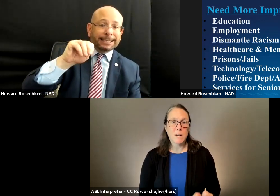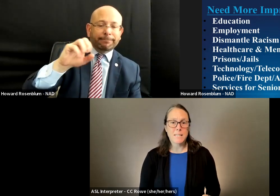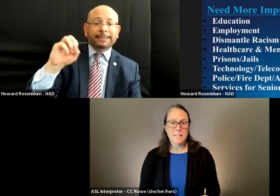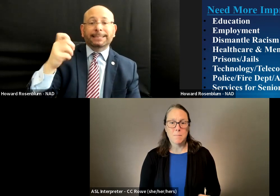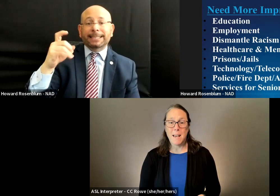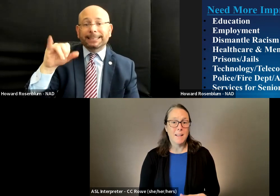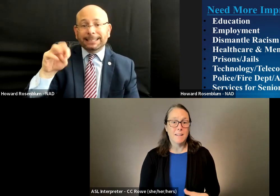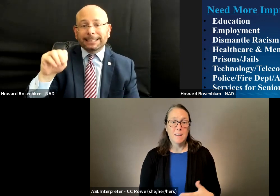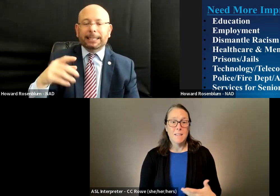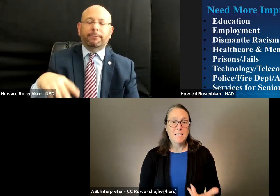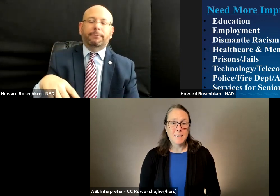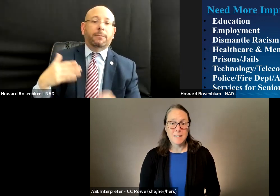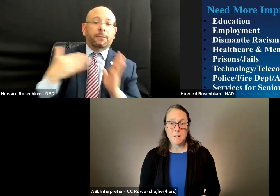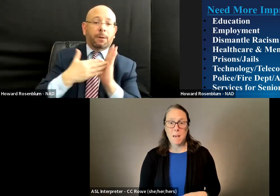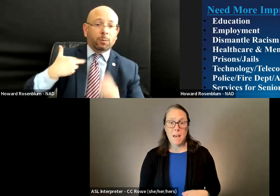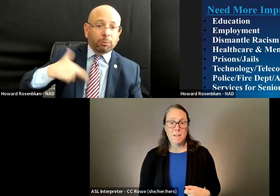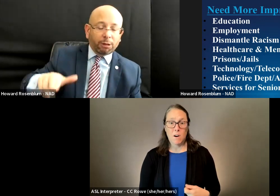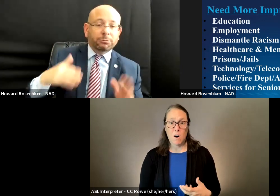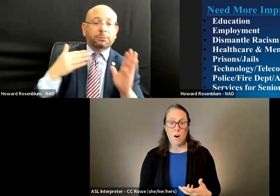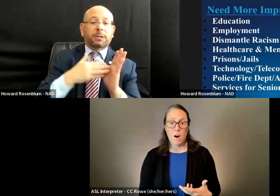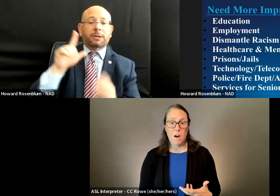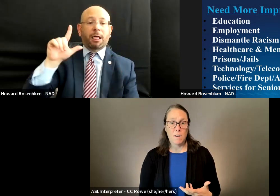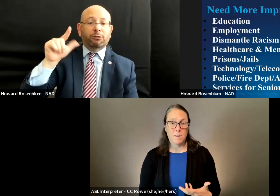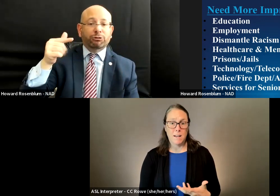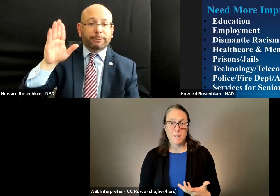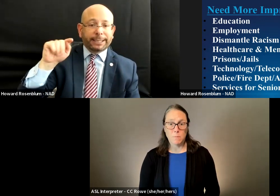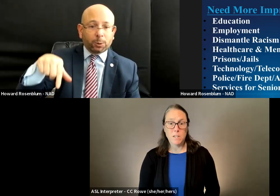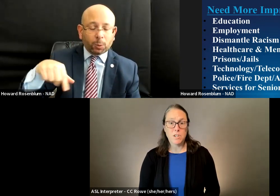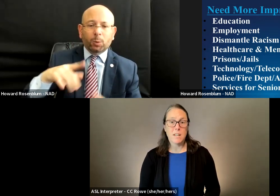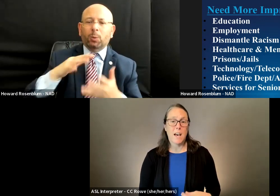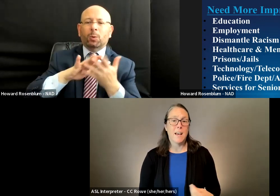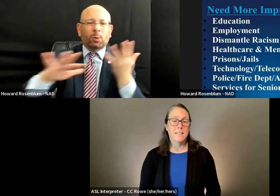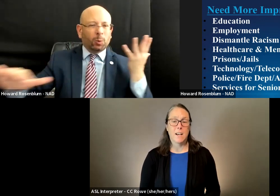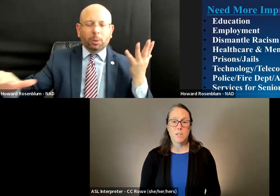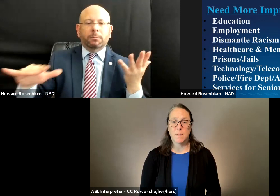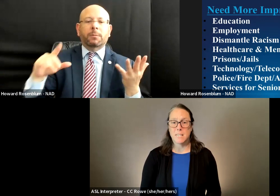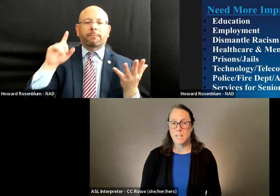not adequate for the Deaf community. We also must dismantle